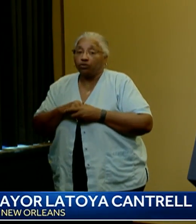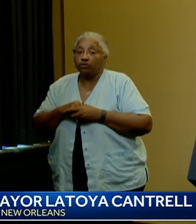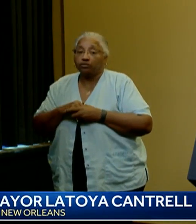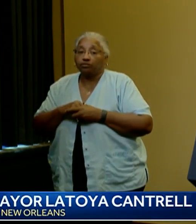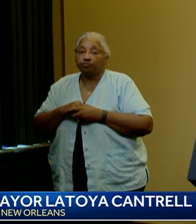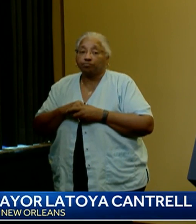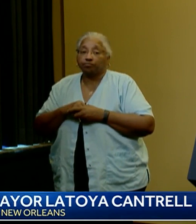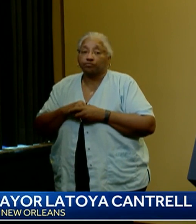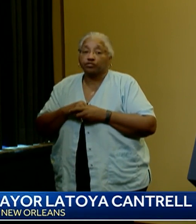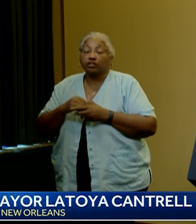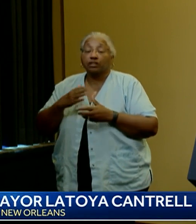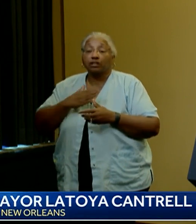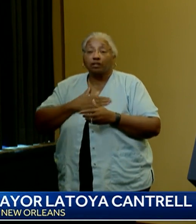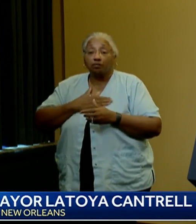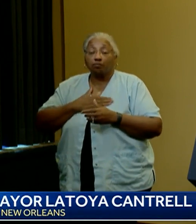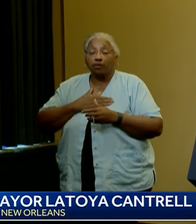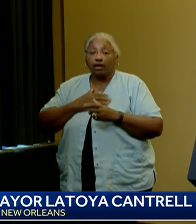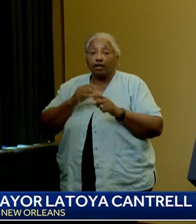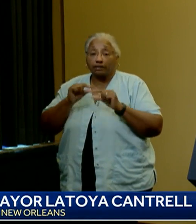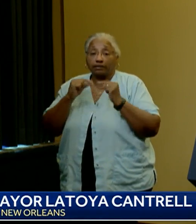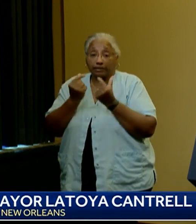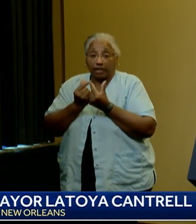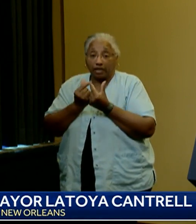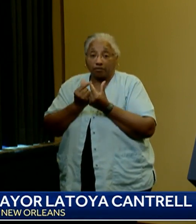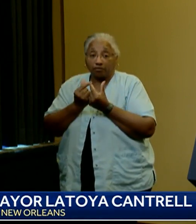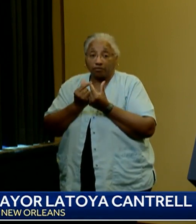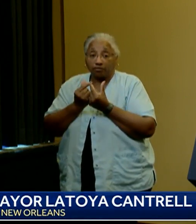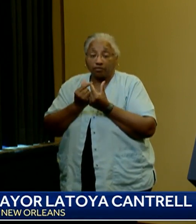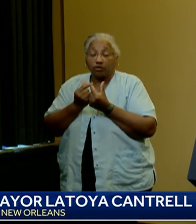IT WAS A LOT OF ATTENTION THERE.